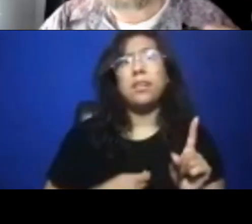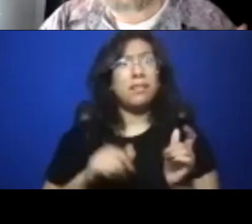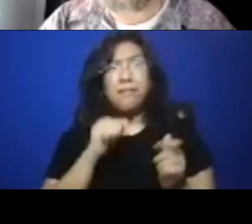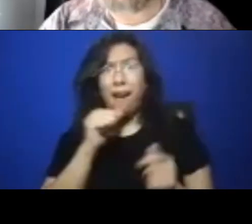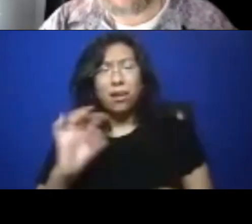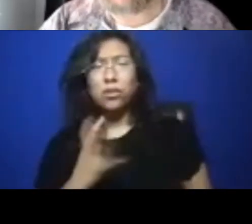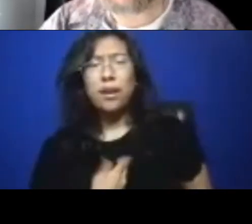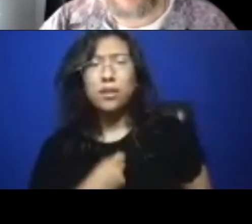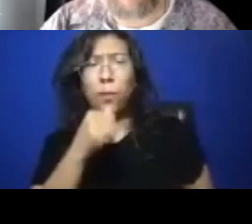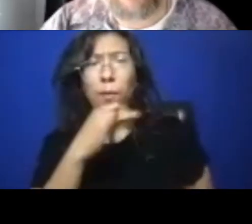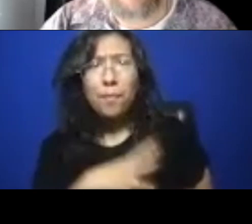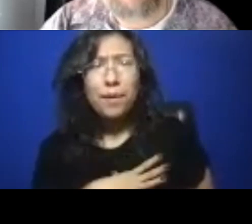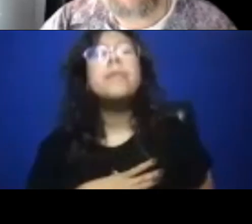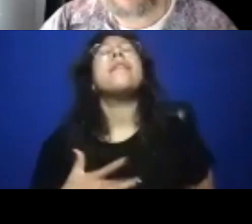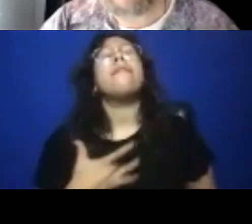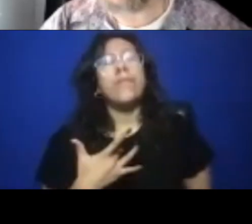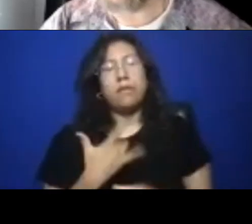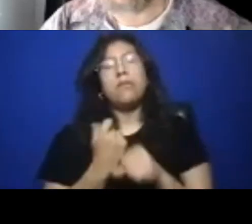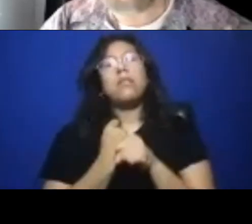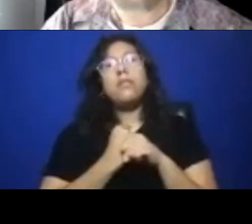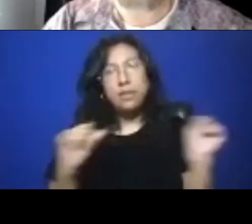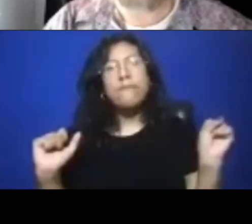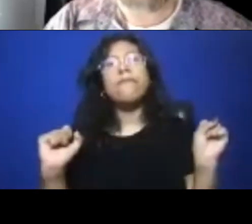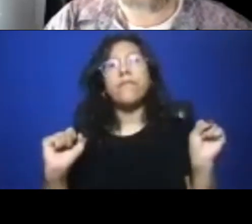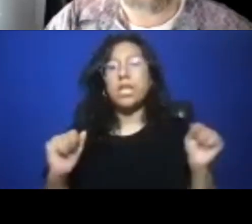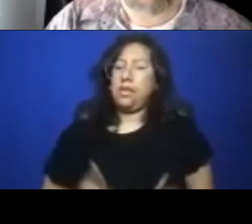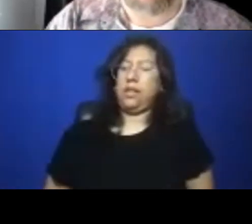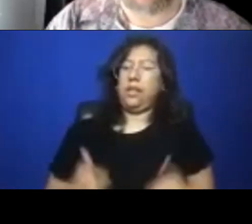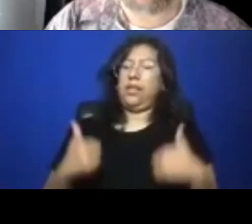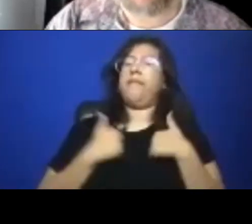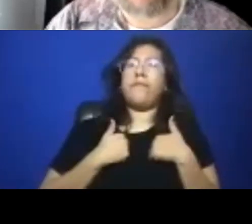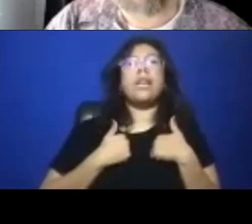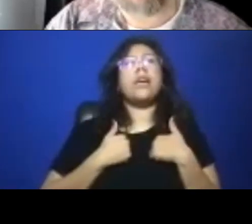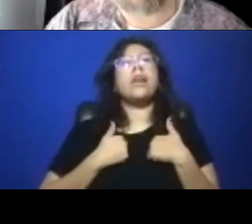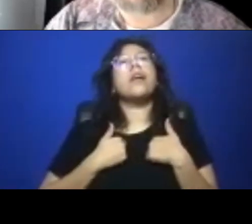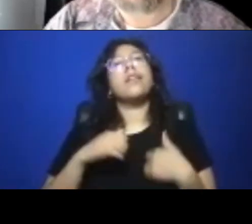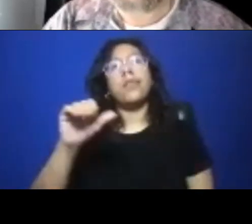but they feel safer living in their sex assigned at birth.